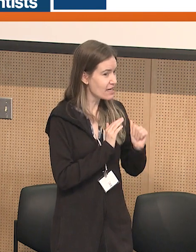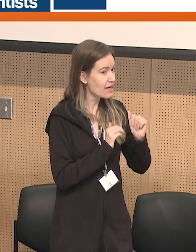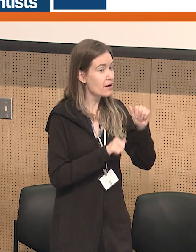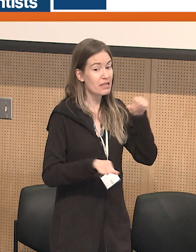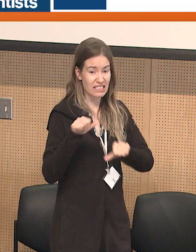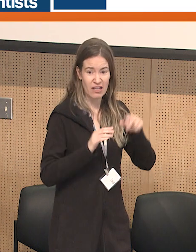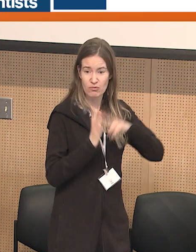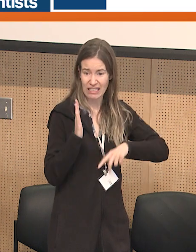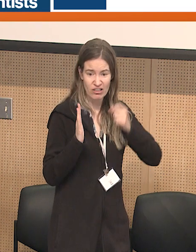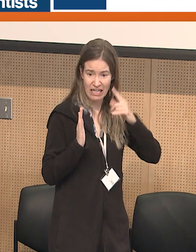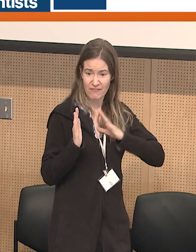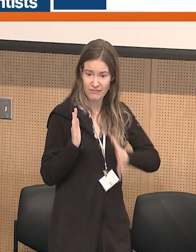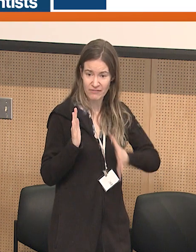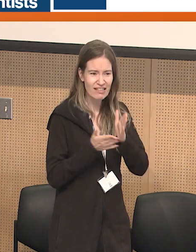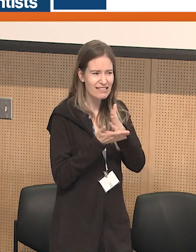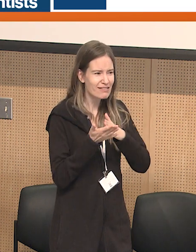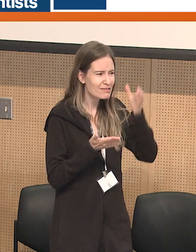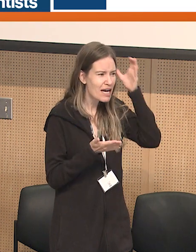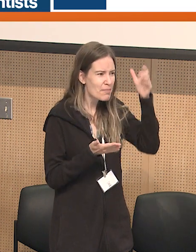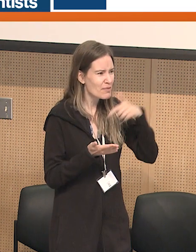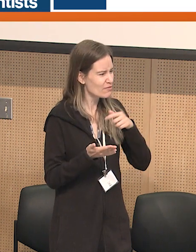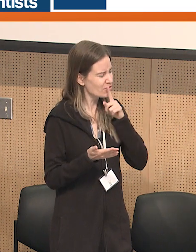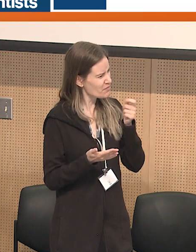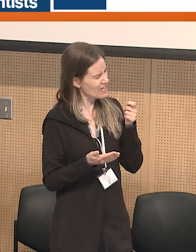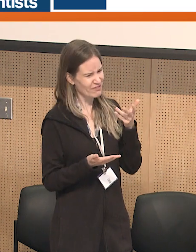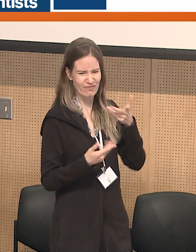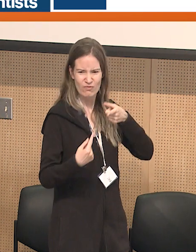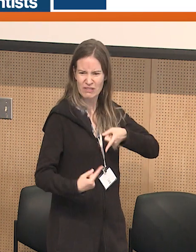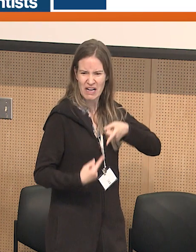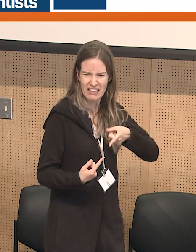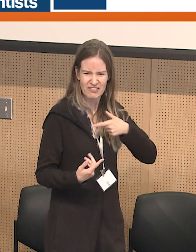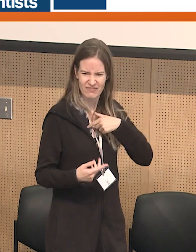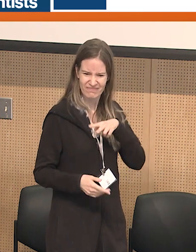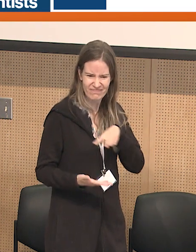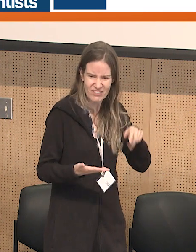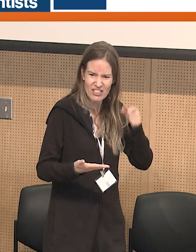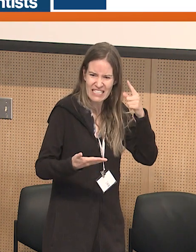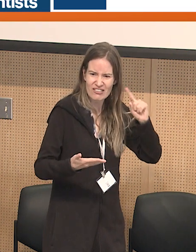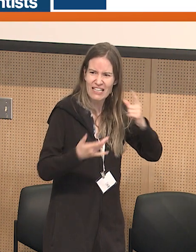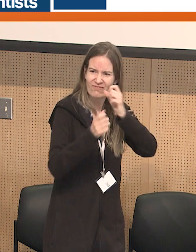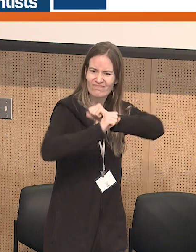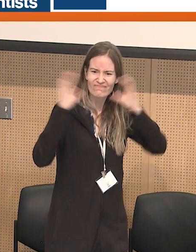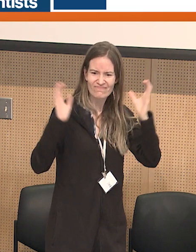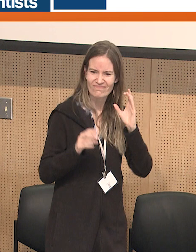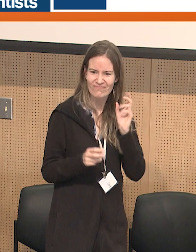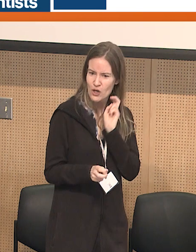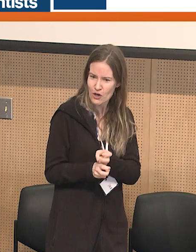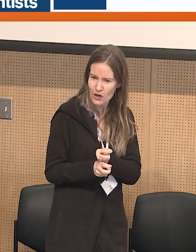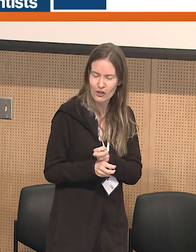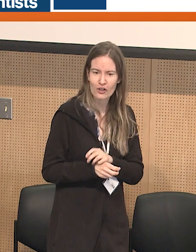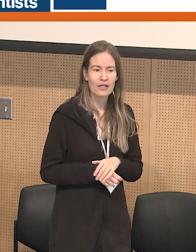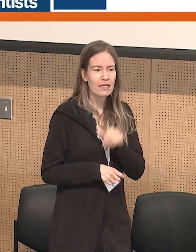that is an expertise we need to be able to have. But as you're talking about the concepts and understanding the concepts first,